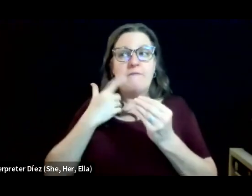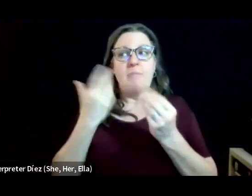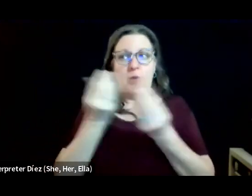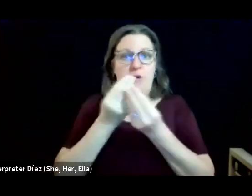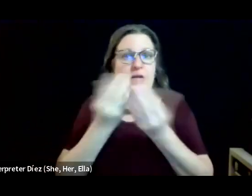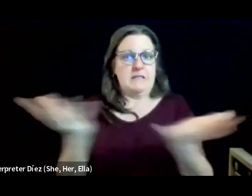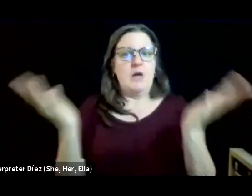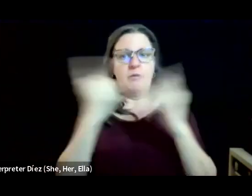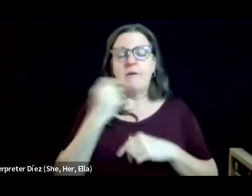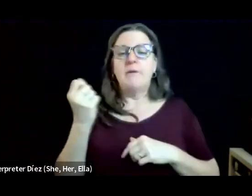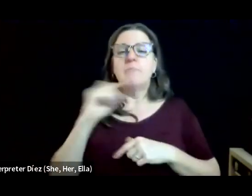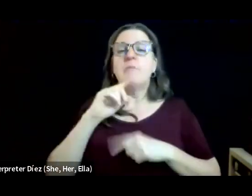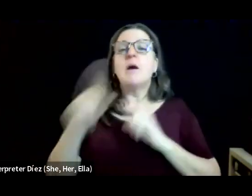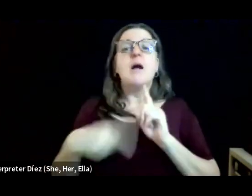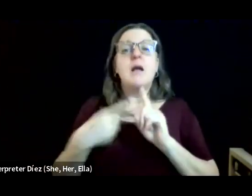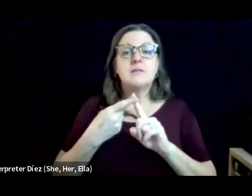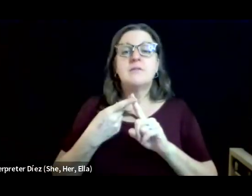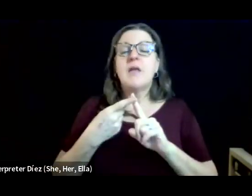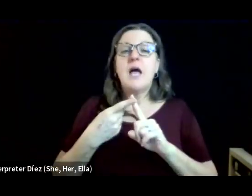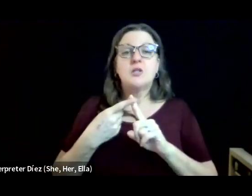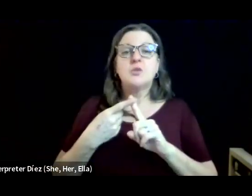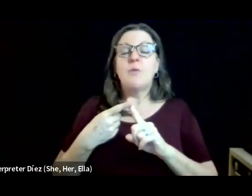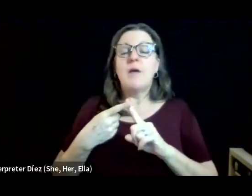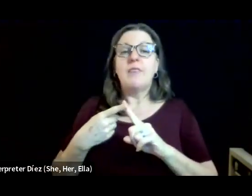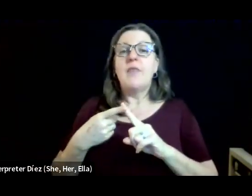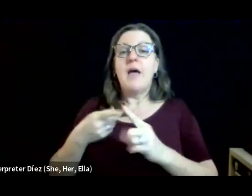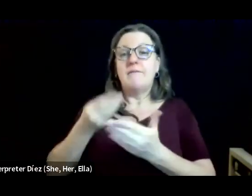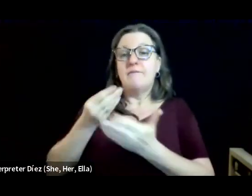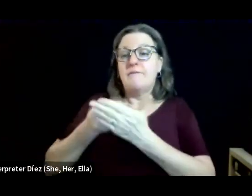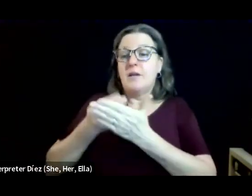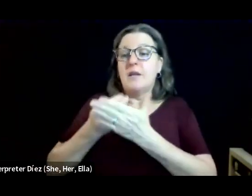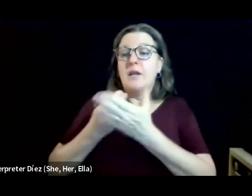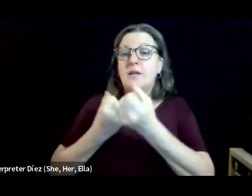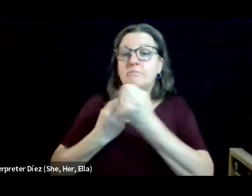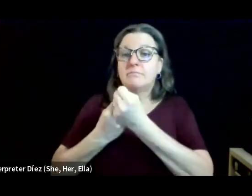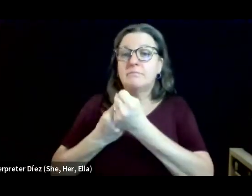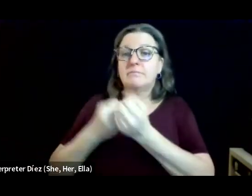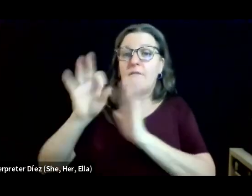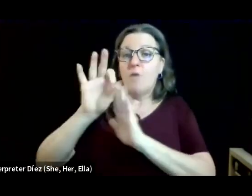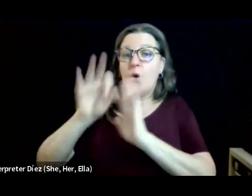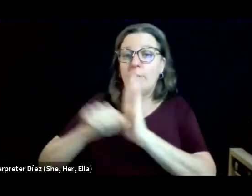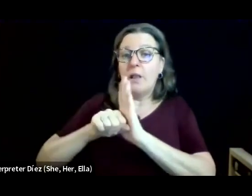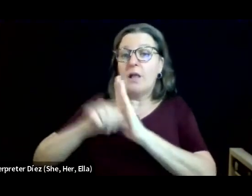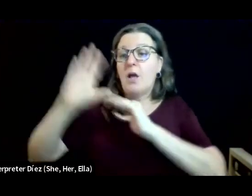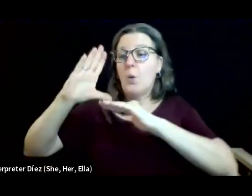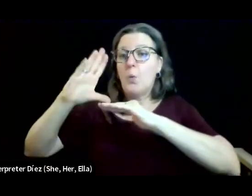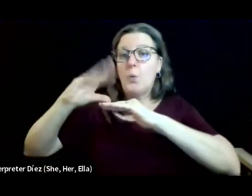that flattening of the funding formula kicks in. Okay.